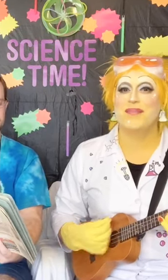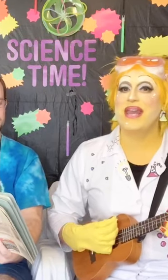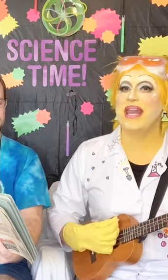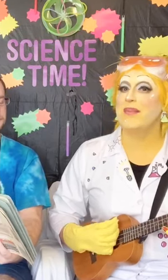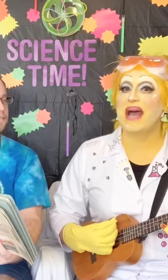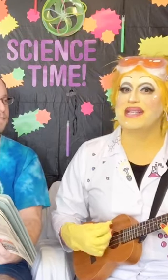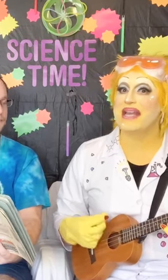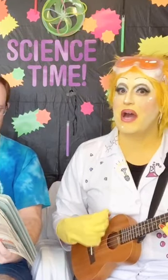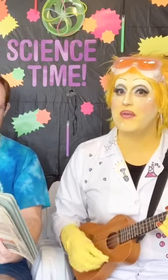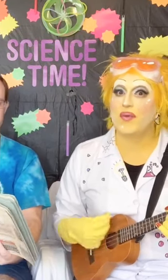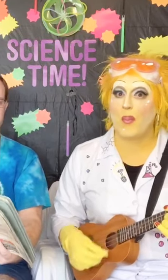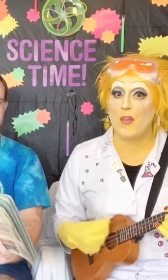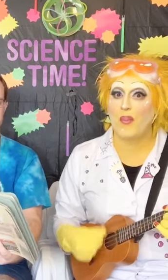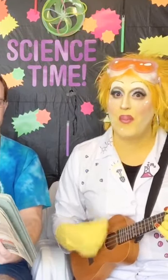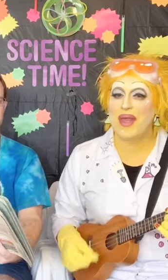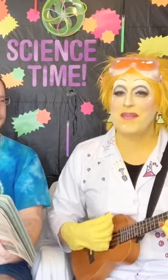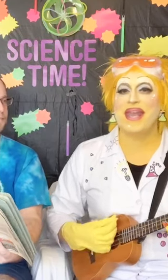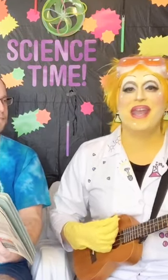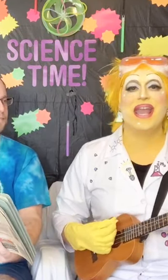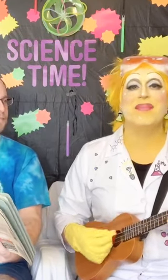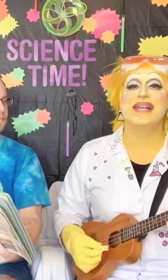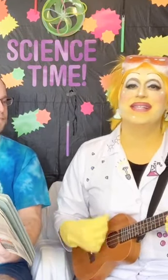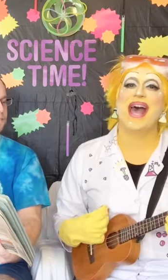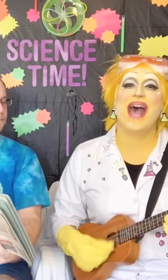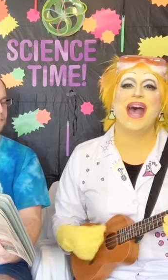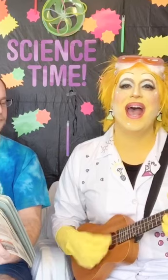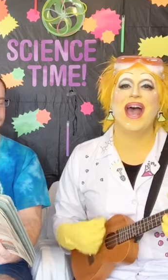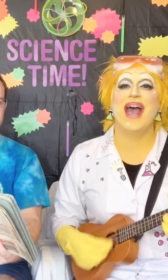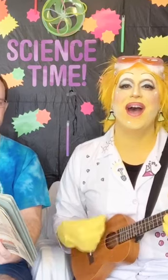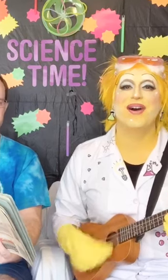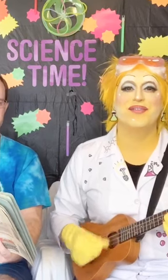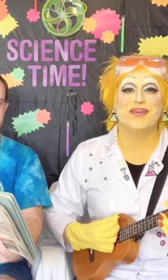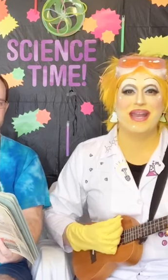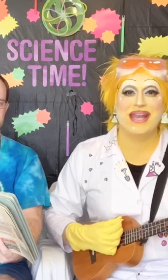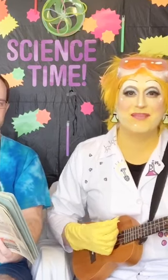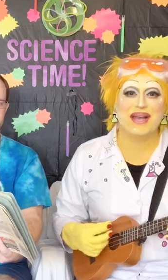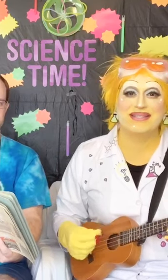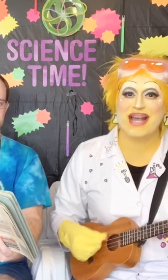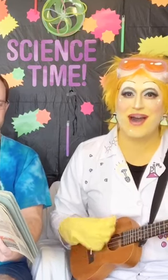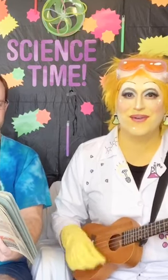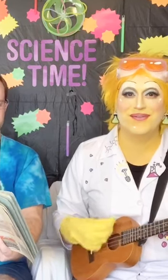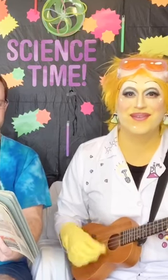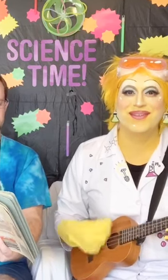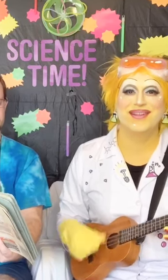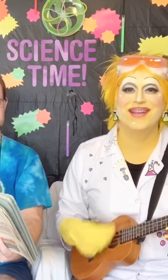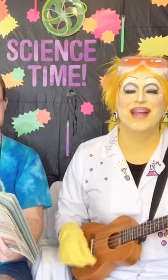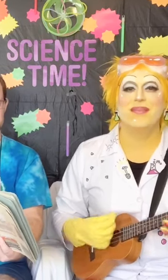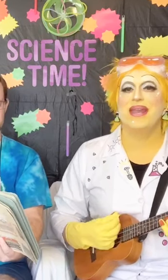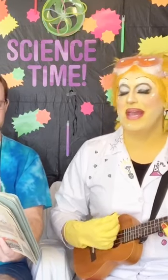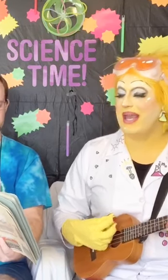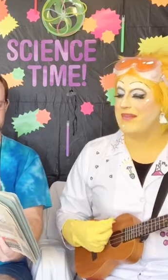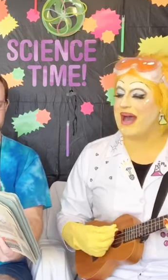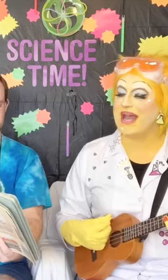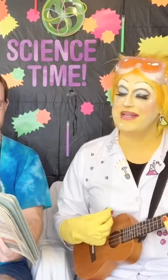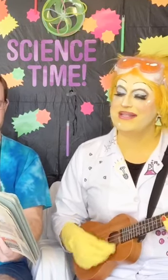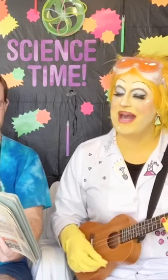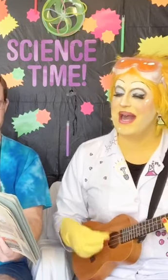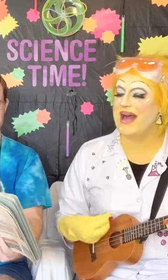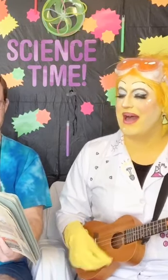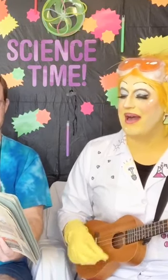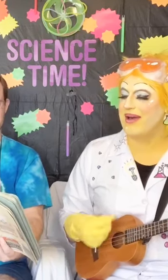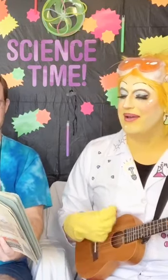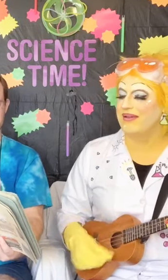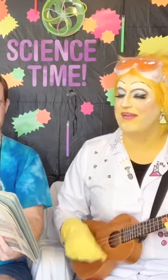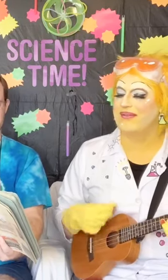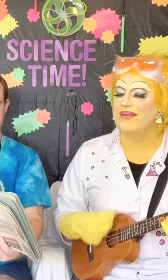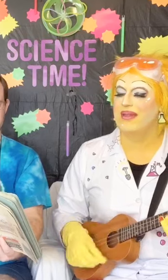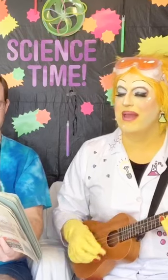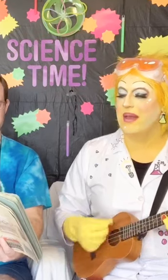Being myself. Being myself. Being myself. Being myself.